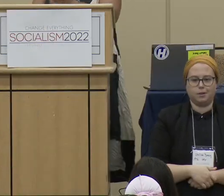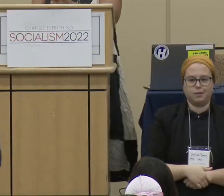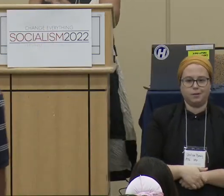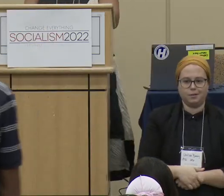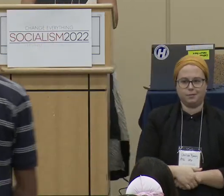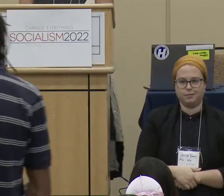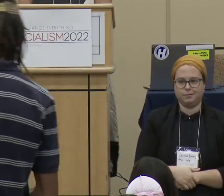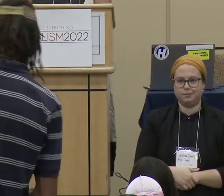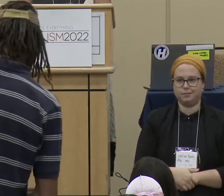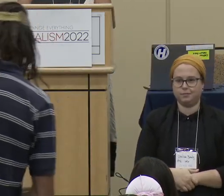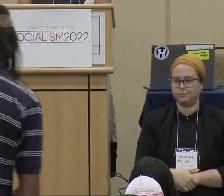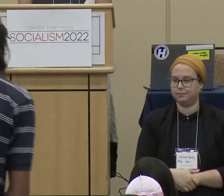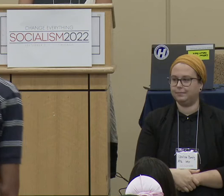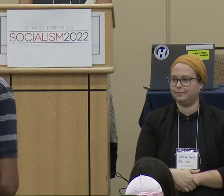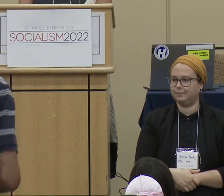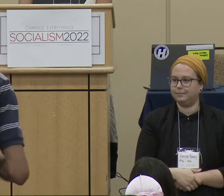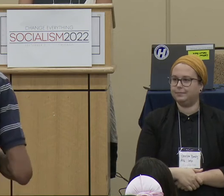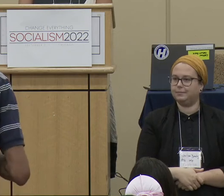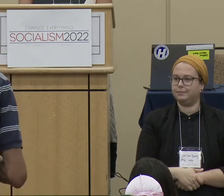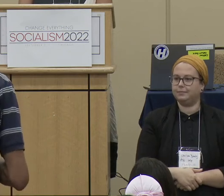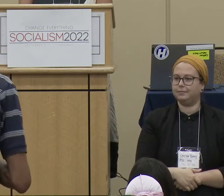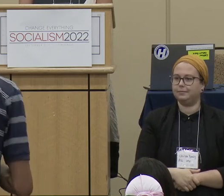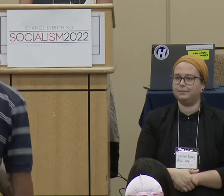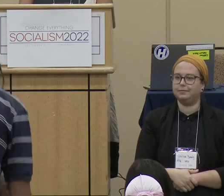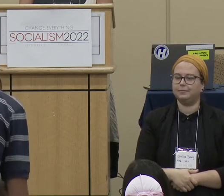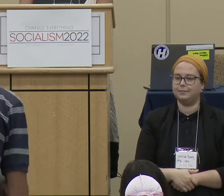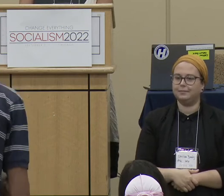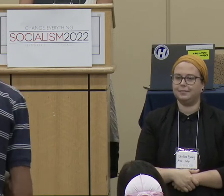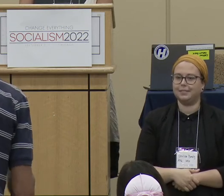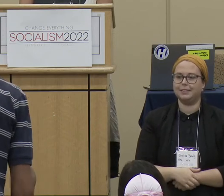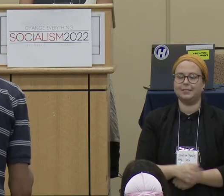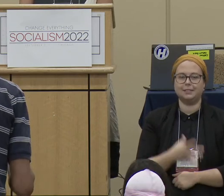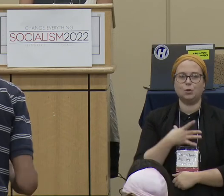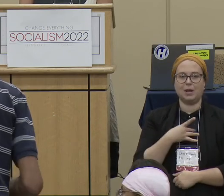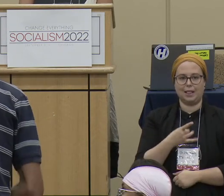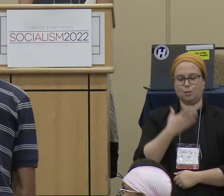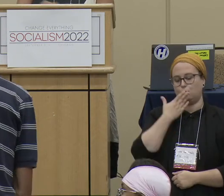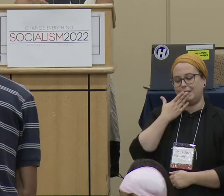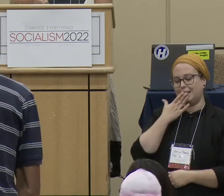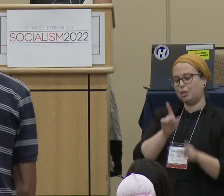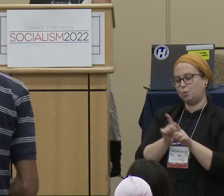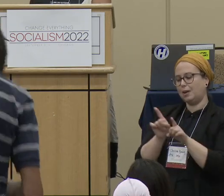work you do.